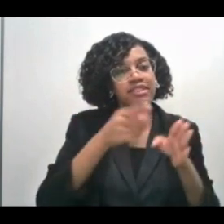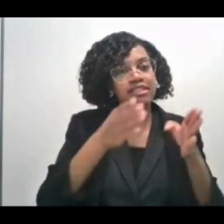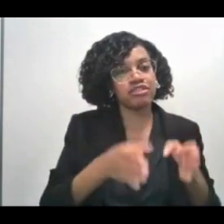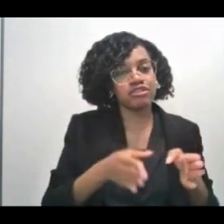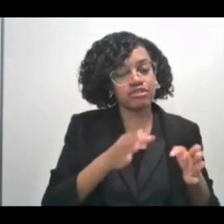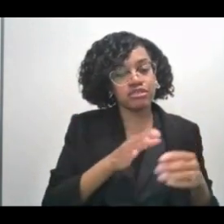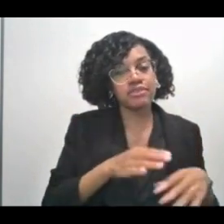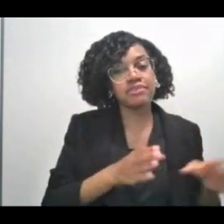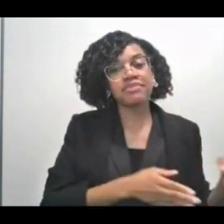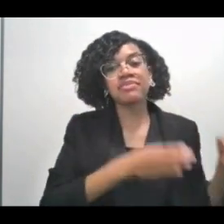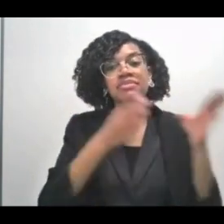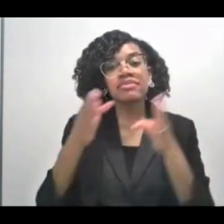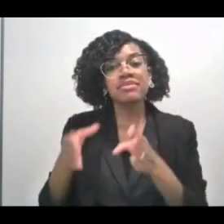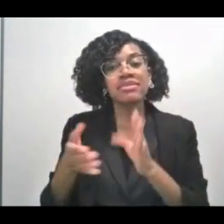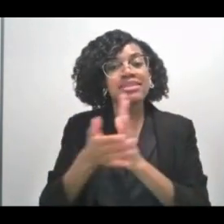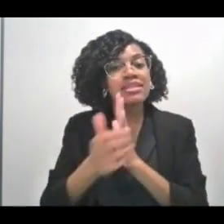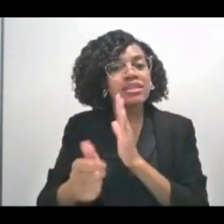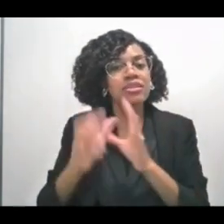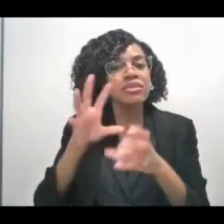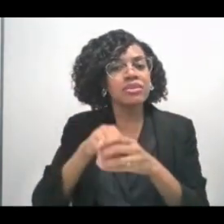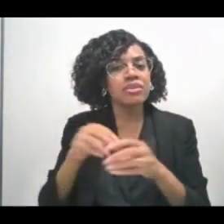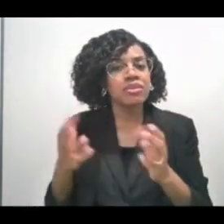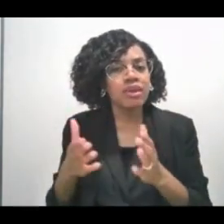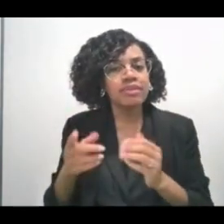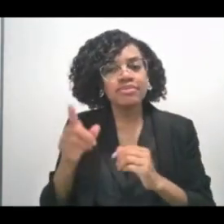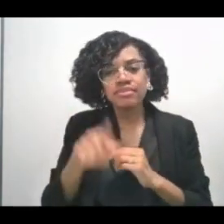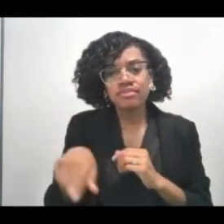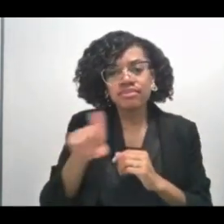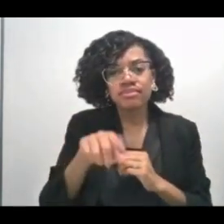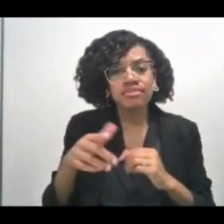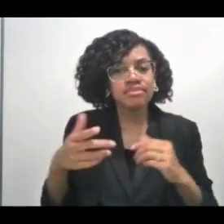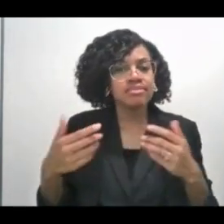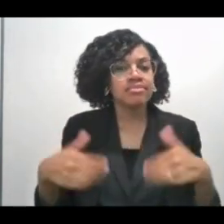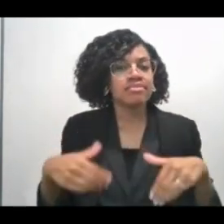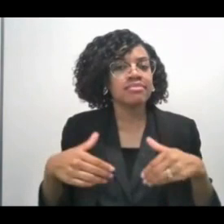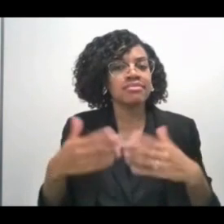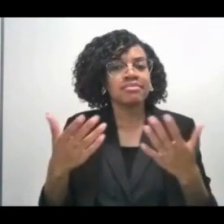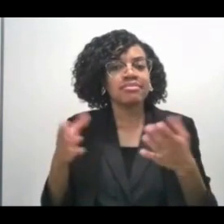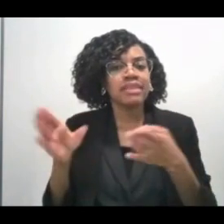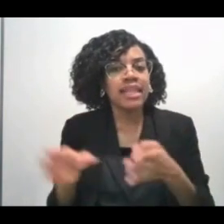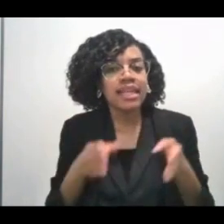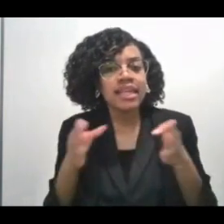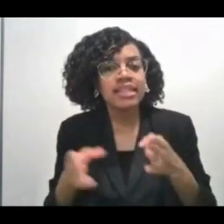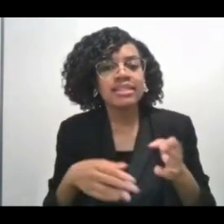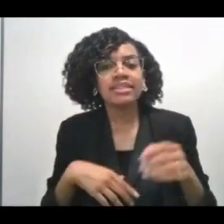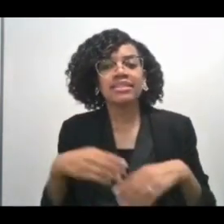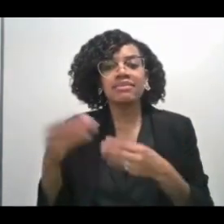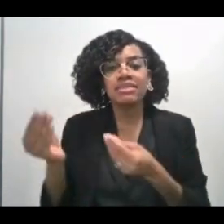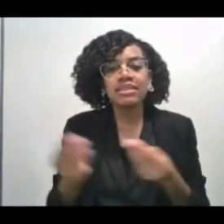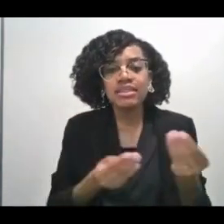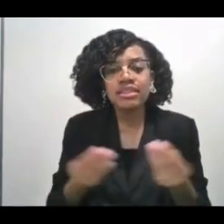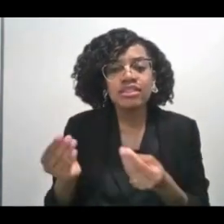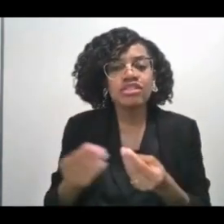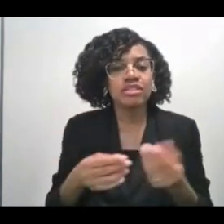sciences around data science and spatial analysis and Earth Systems, engineering.